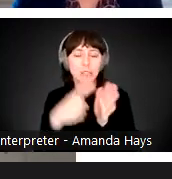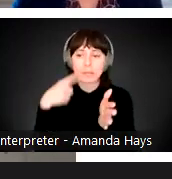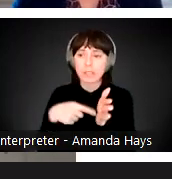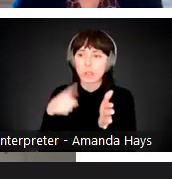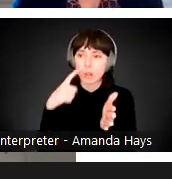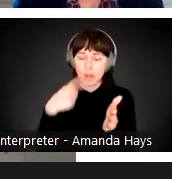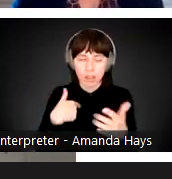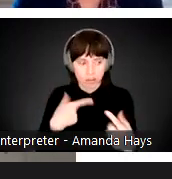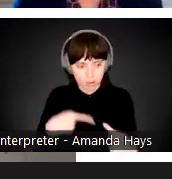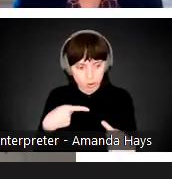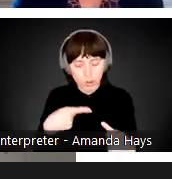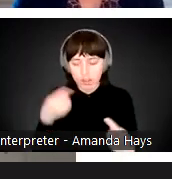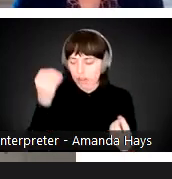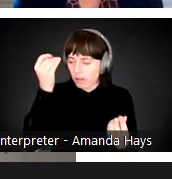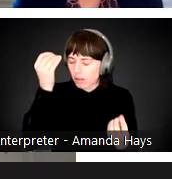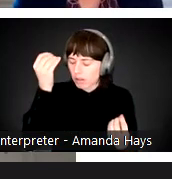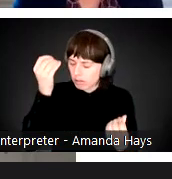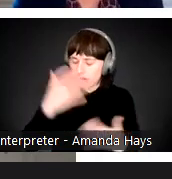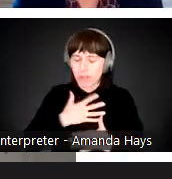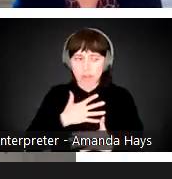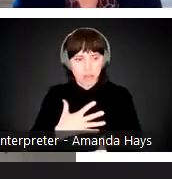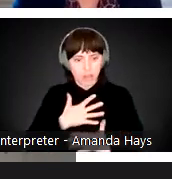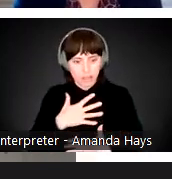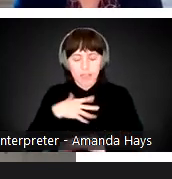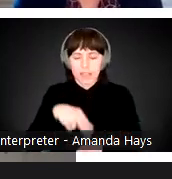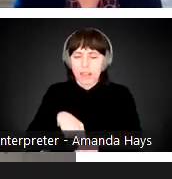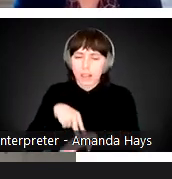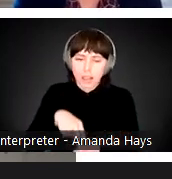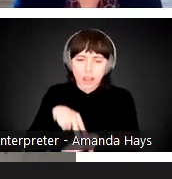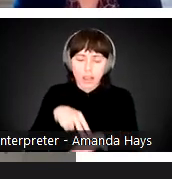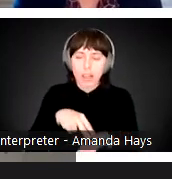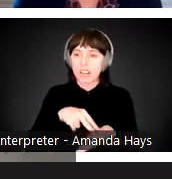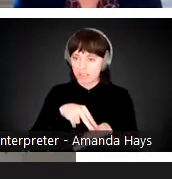like thinking, breathing, standing- those